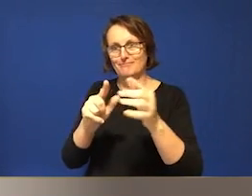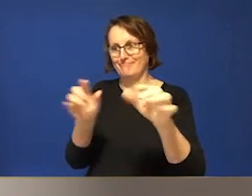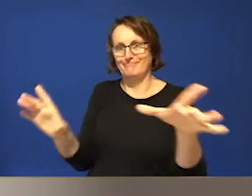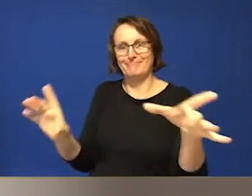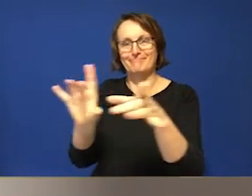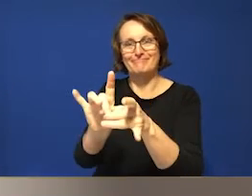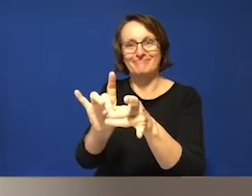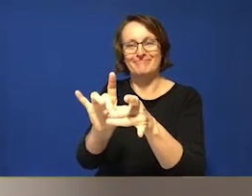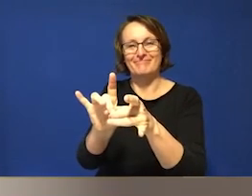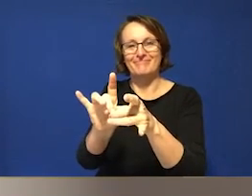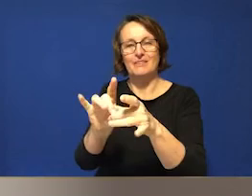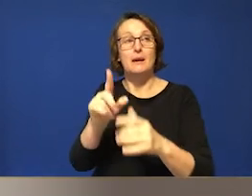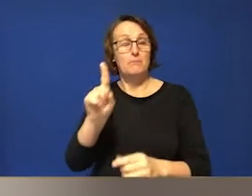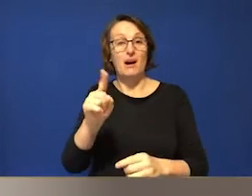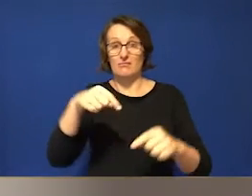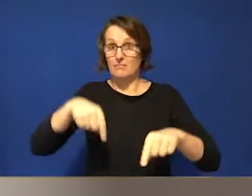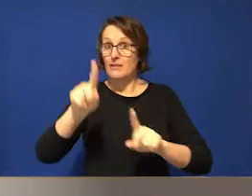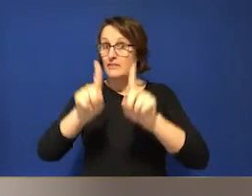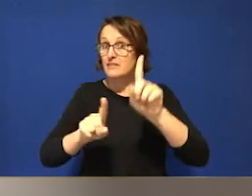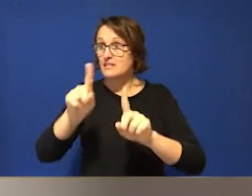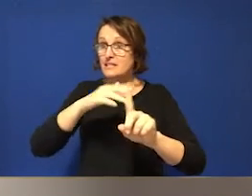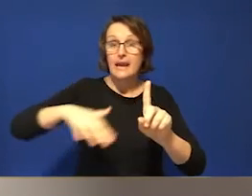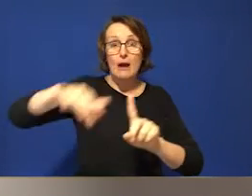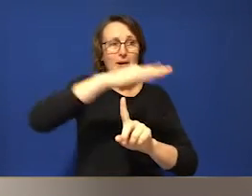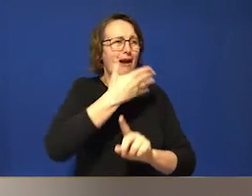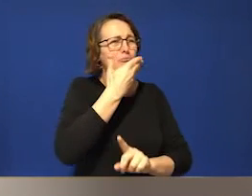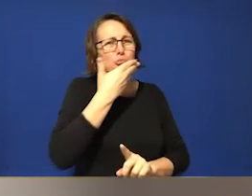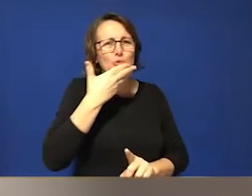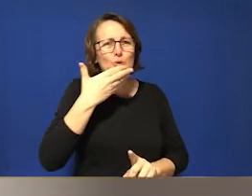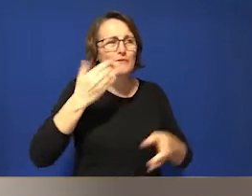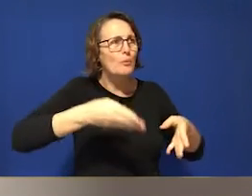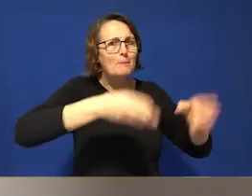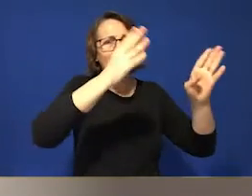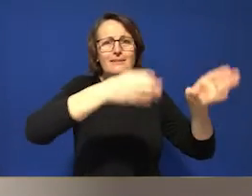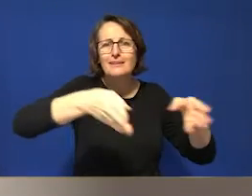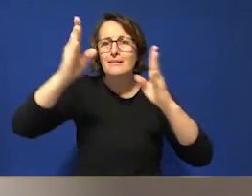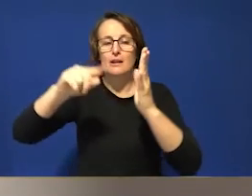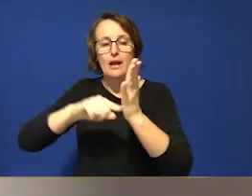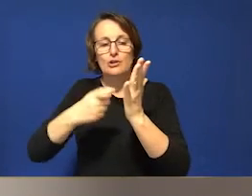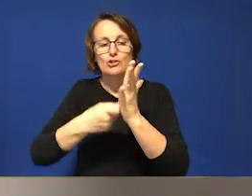and a collection of really beautiful buildings in particular the treasury reserve